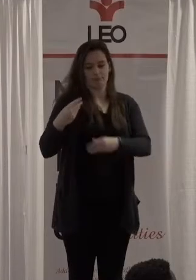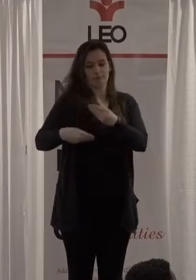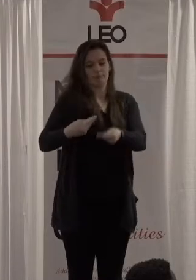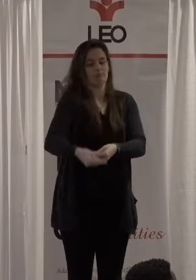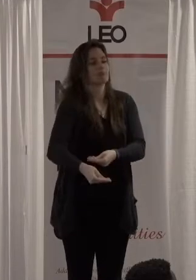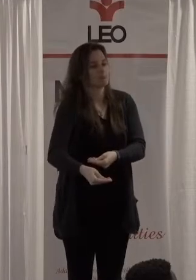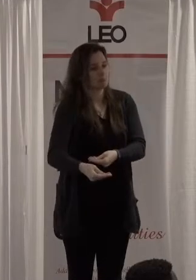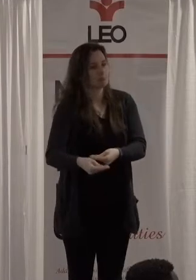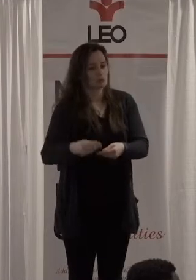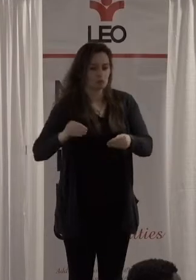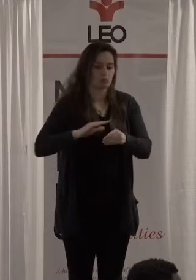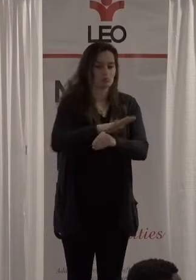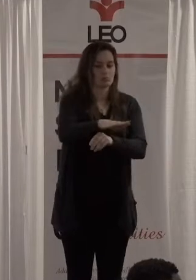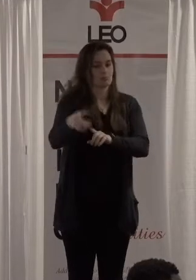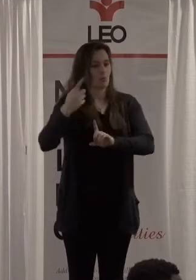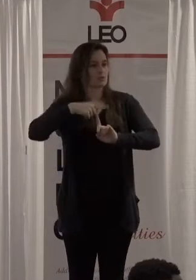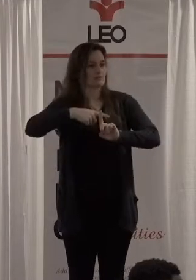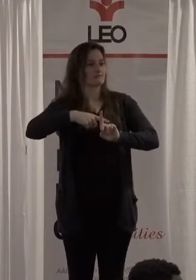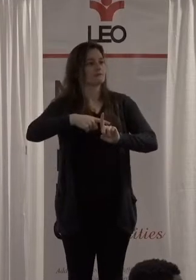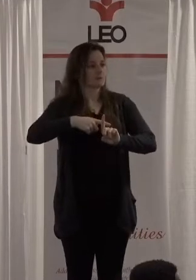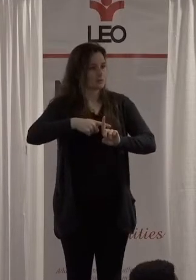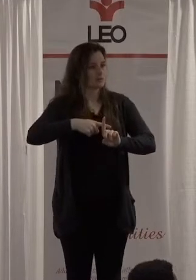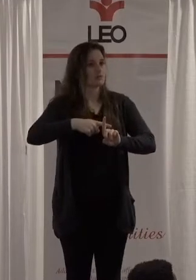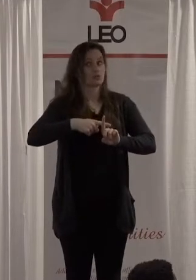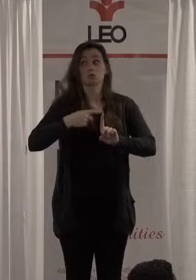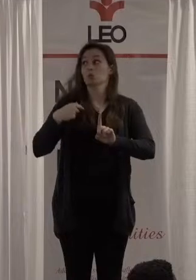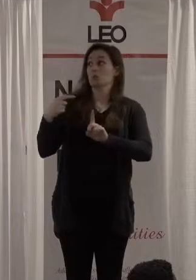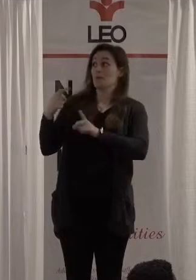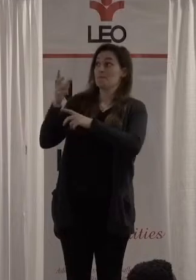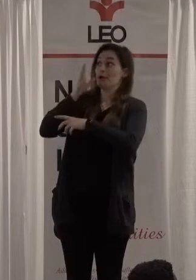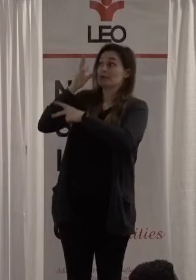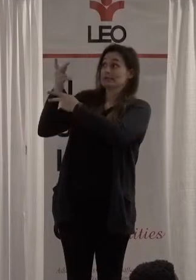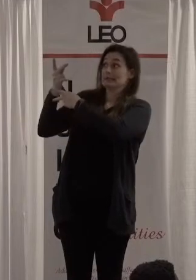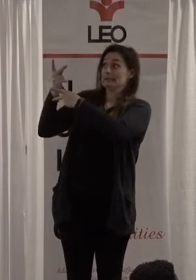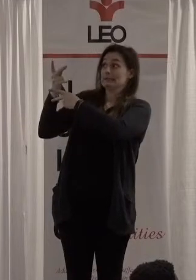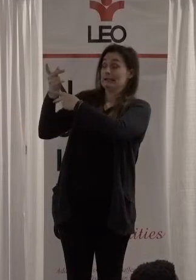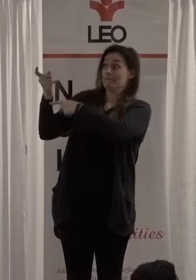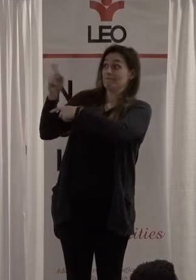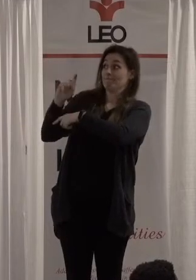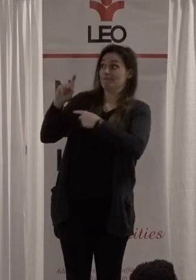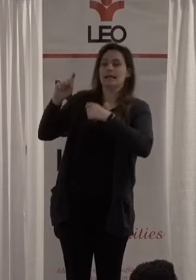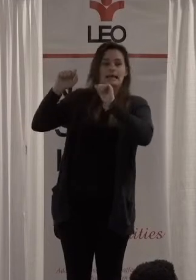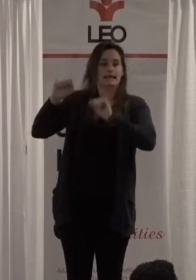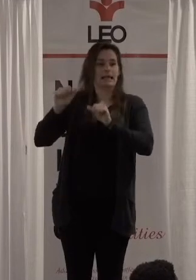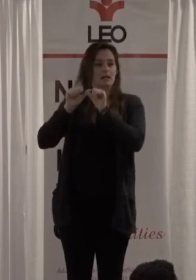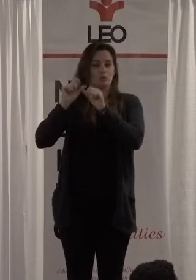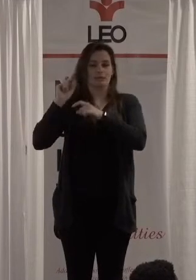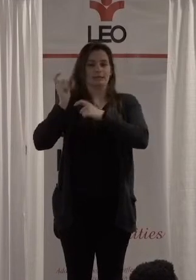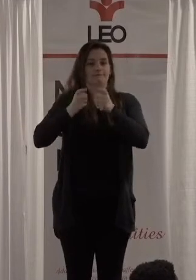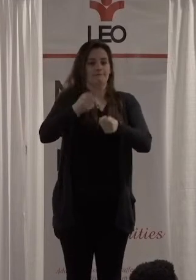AND WHAT WE INHERITED FROM OUR PARENTS CAN BE TOTALLY DIFFERENT.